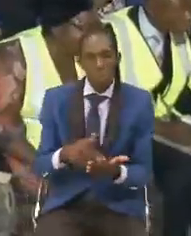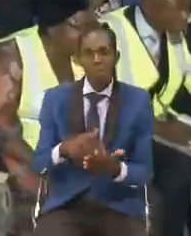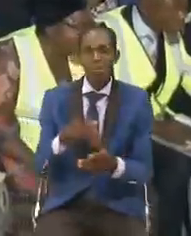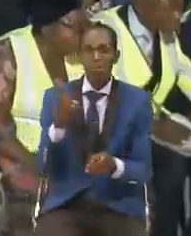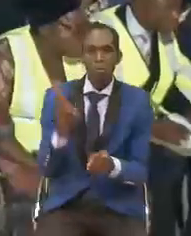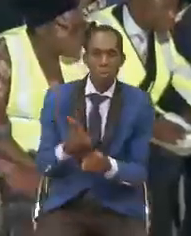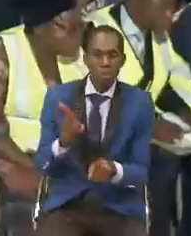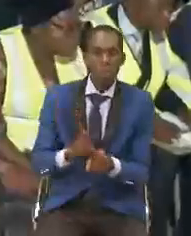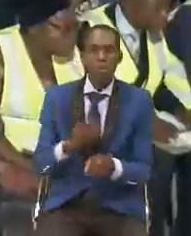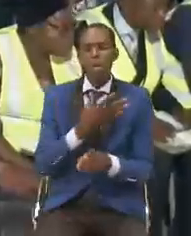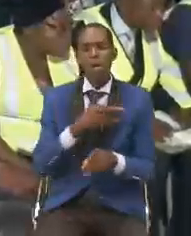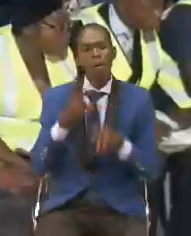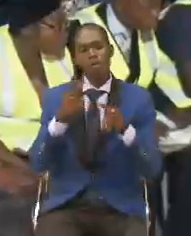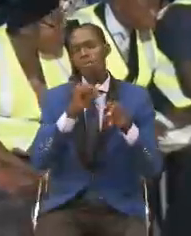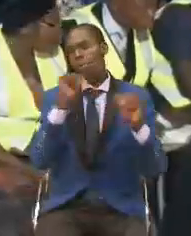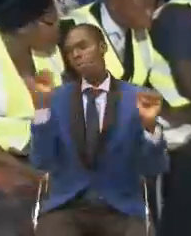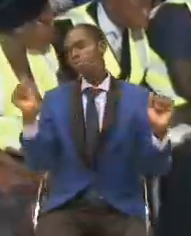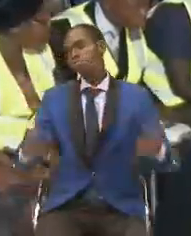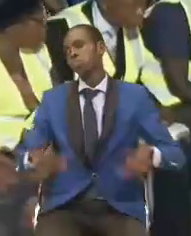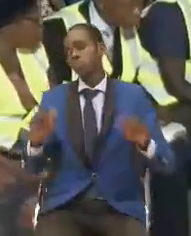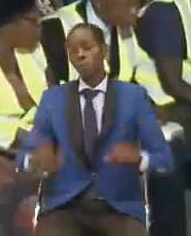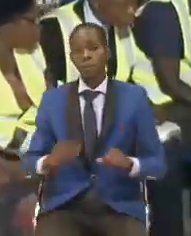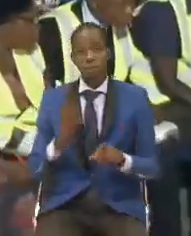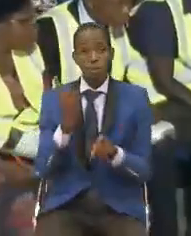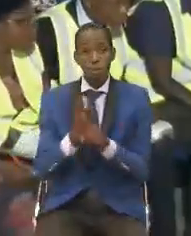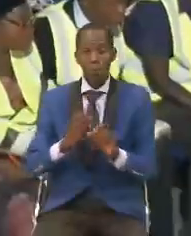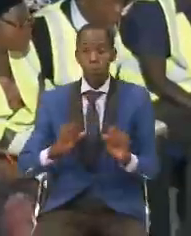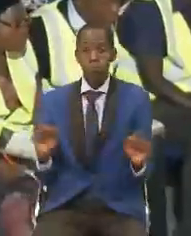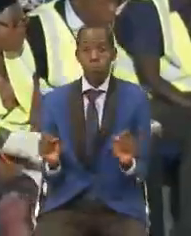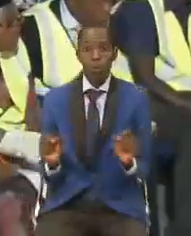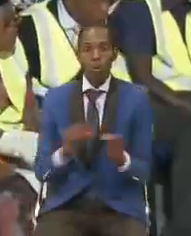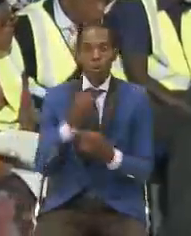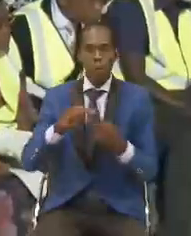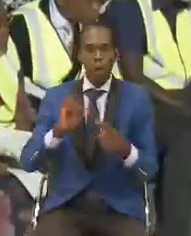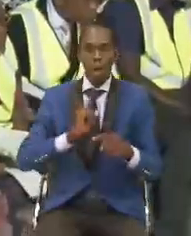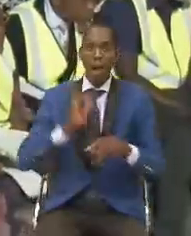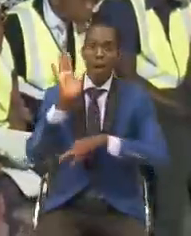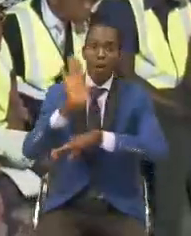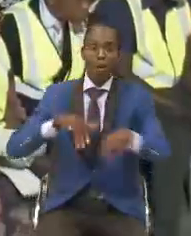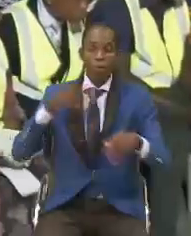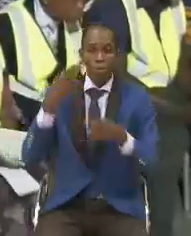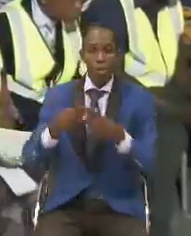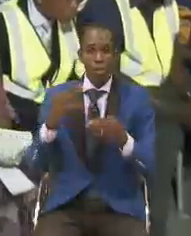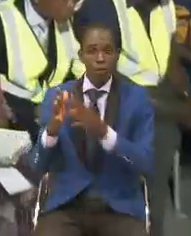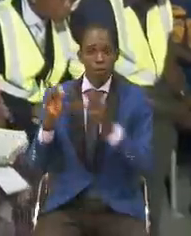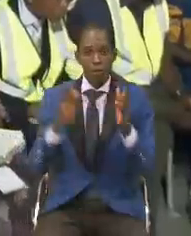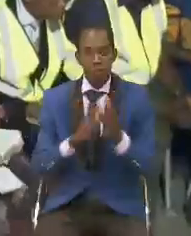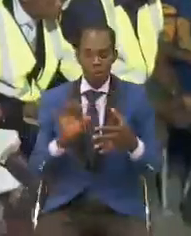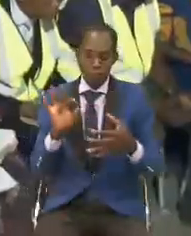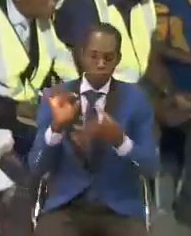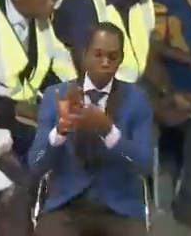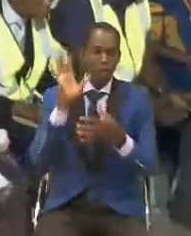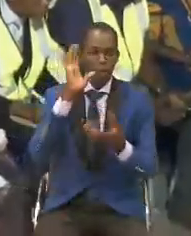been there you're weak you are impotent and looks impossible all of a sudden when i mentioned the